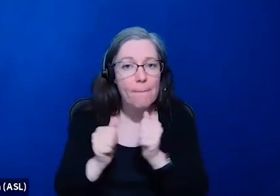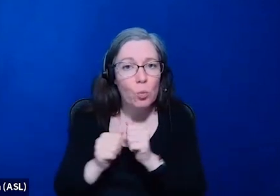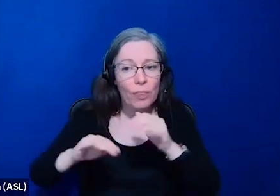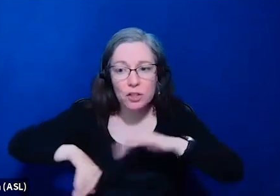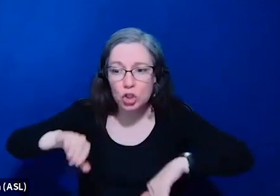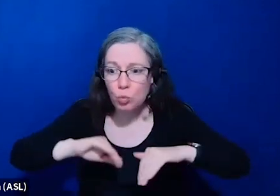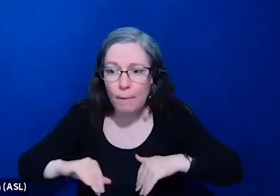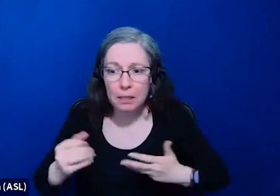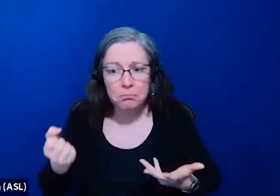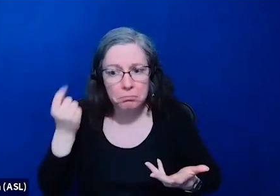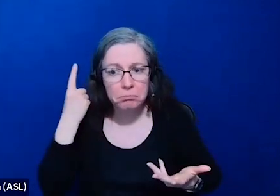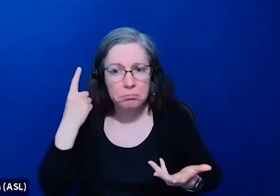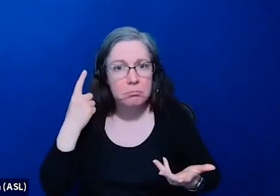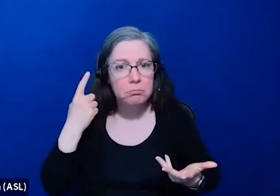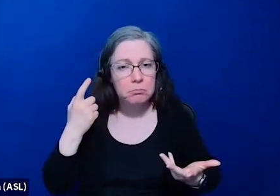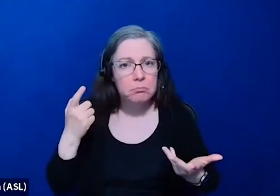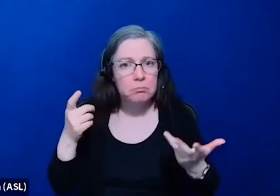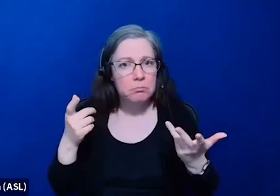That's the closest physical activity to the swimming.